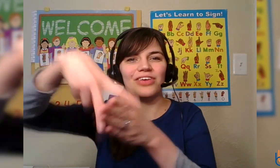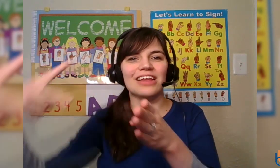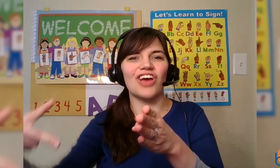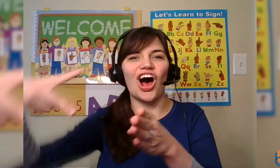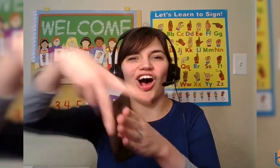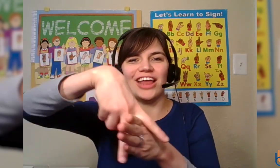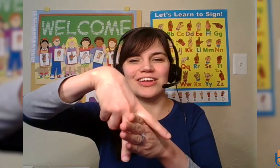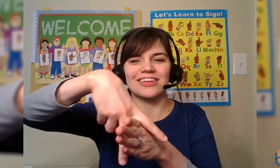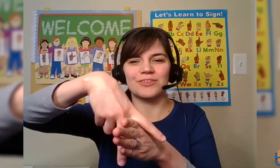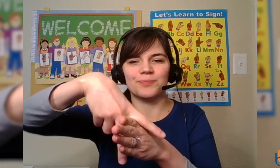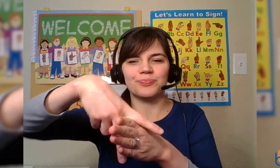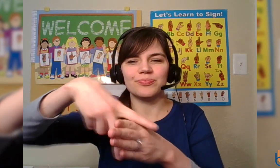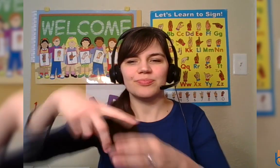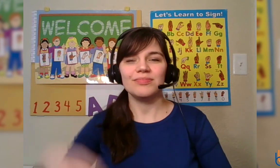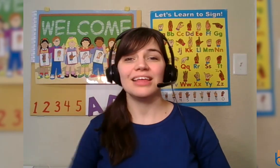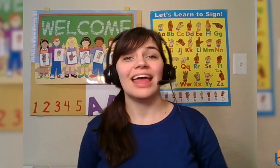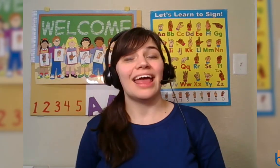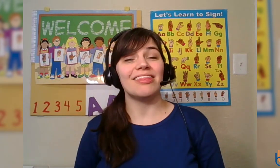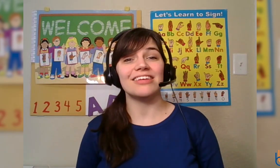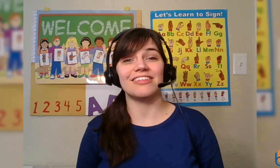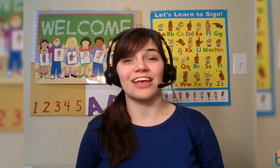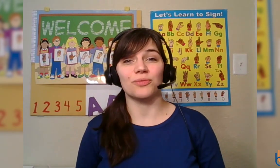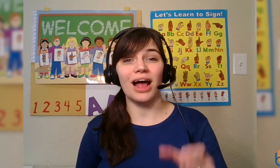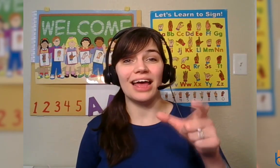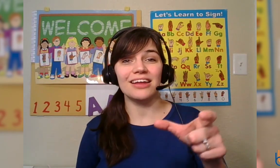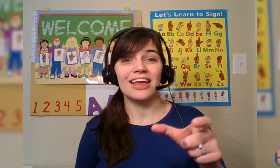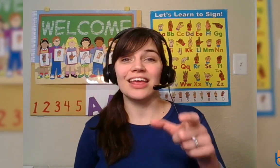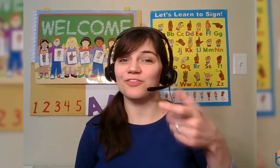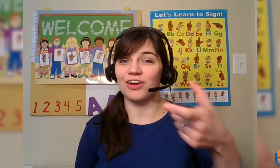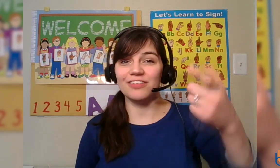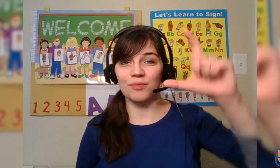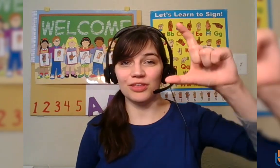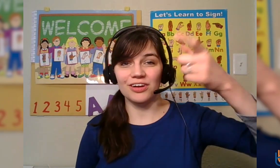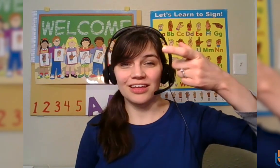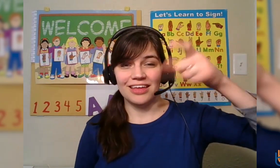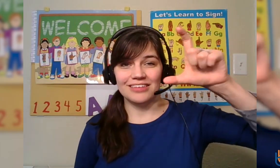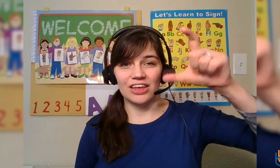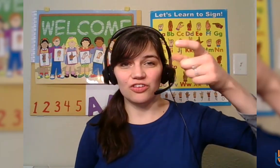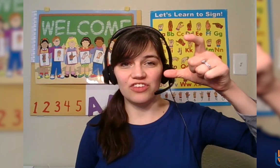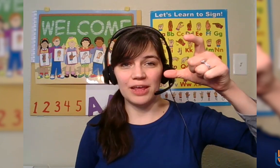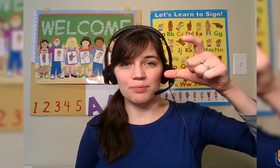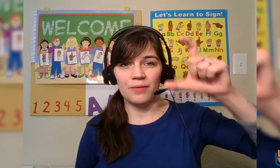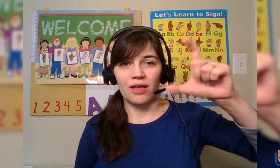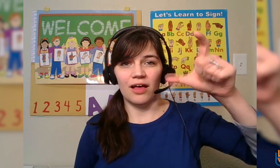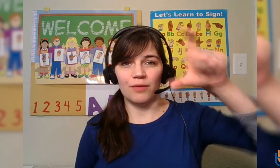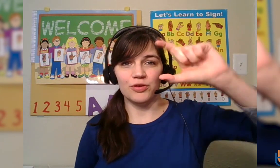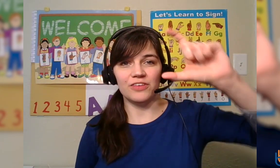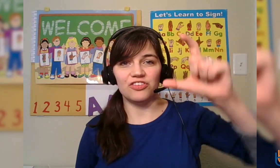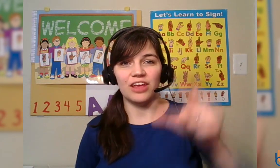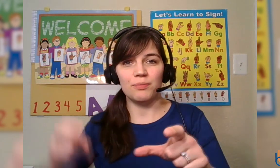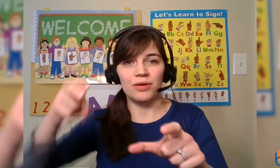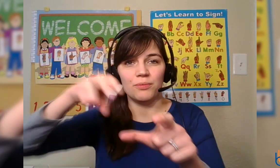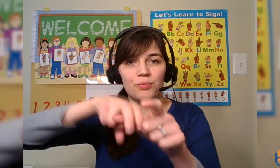get on. And then to sign ride, it's very similar. Take your shape, your C shape, put